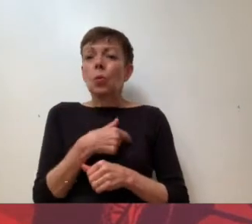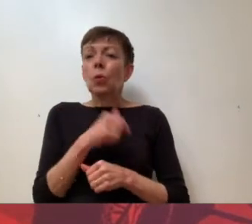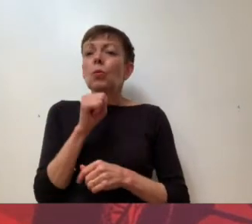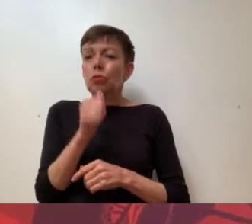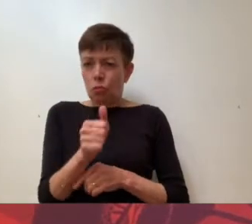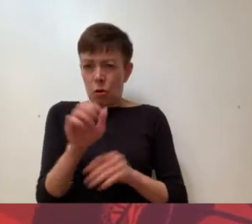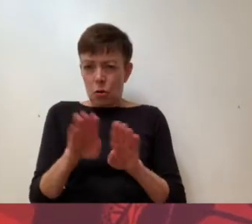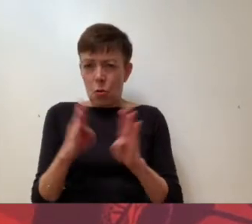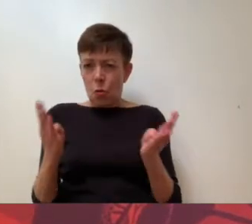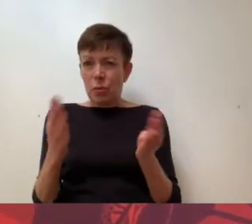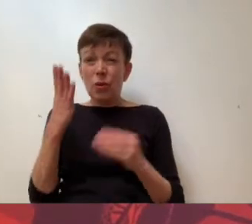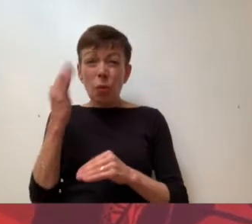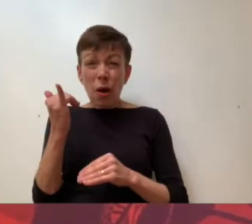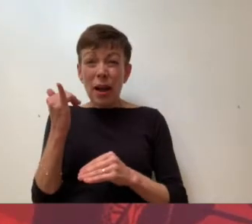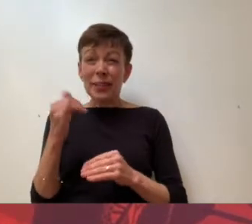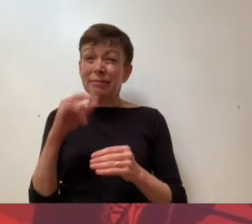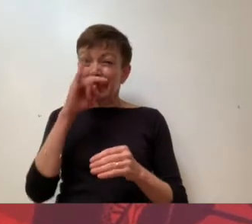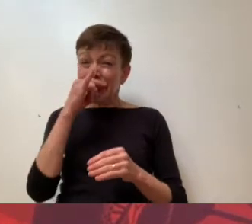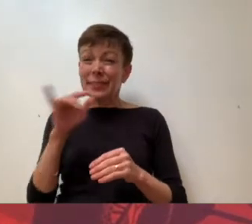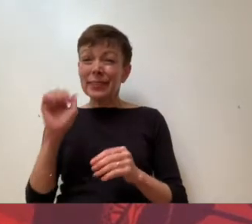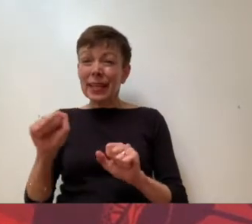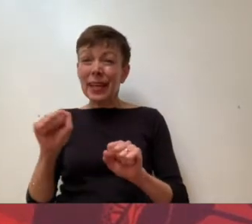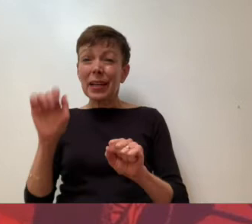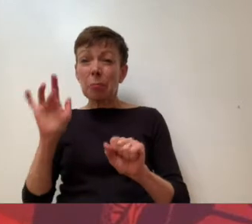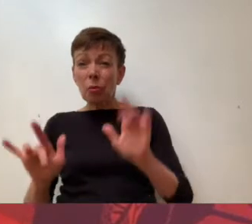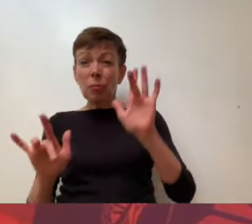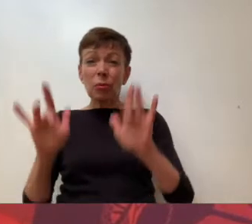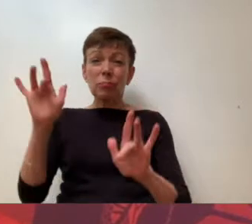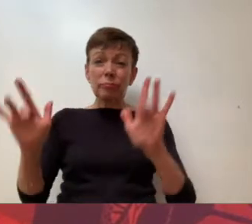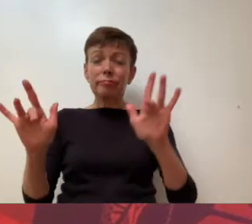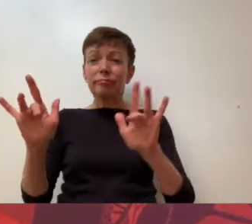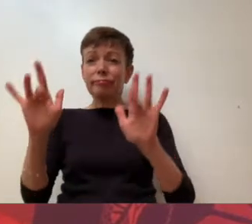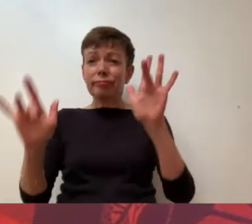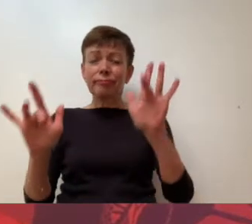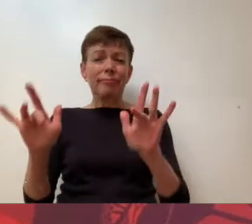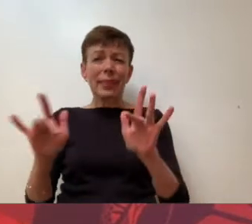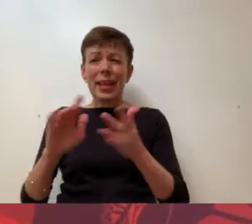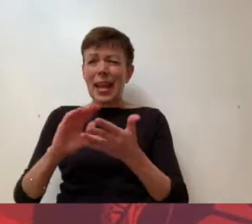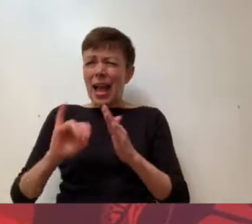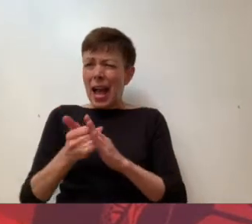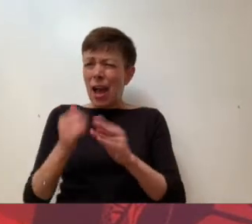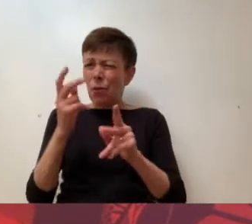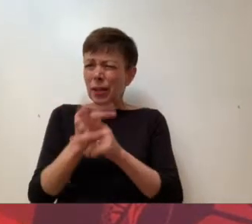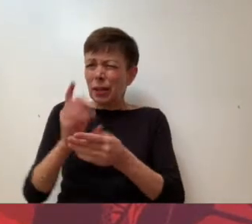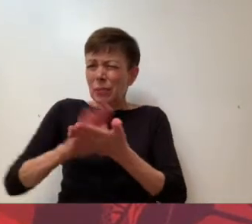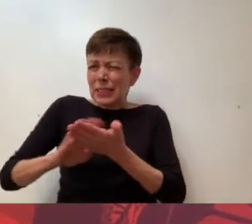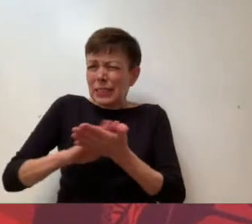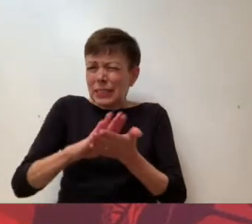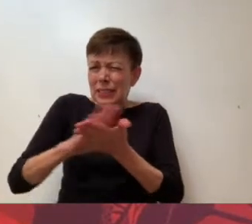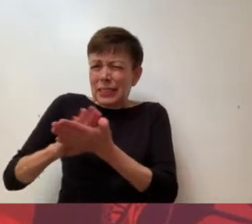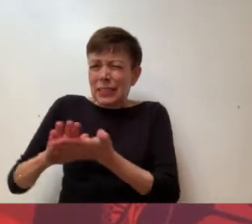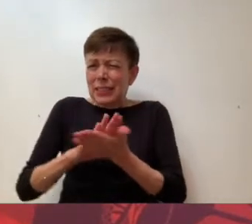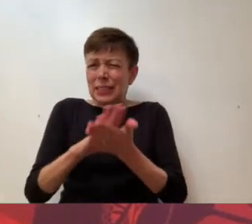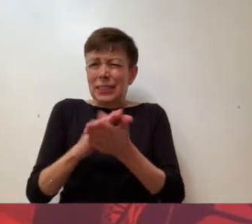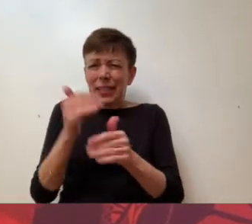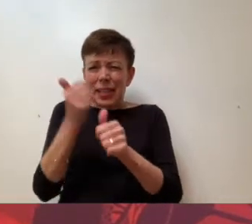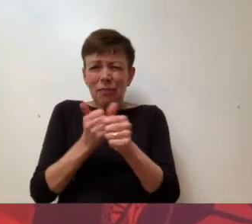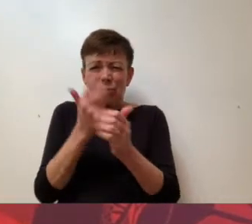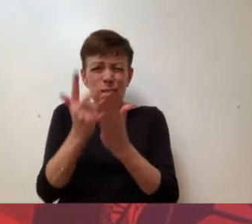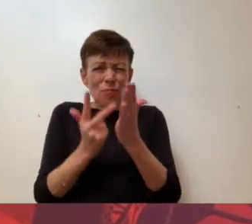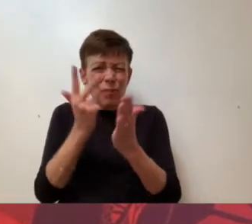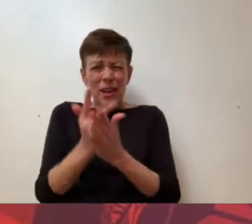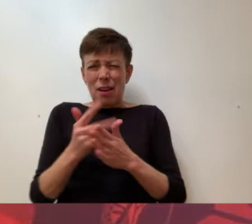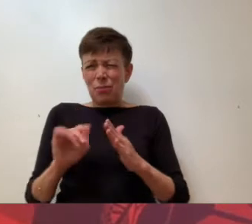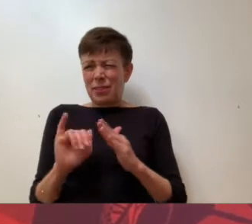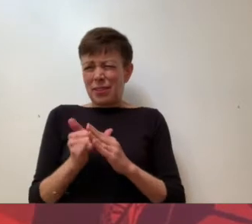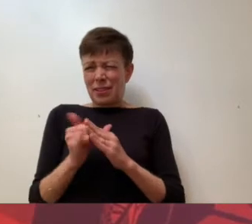Following these guidelines in terms of health and safety allows us to continue to open amenities